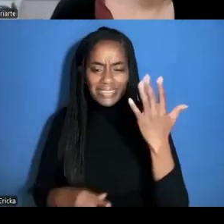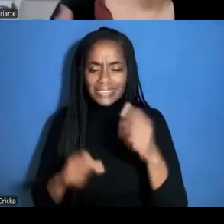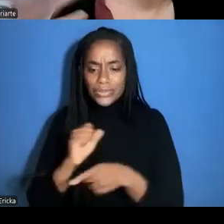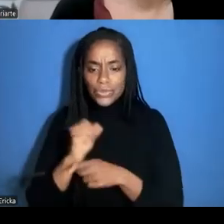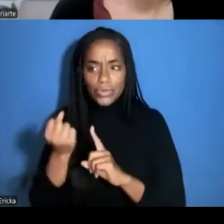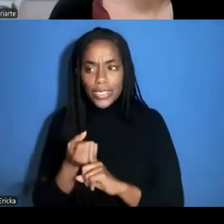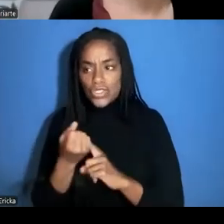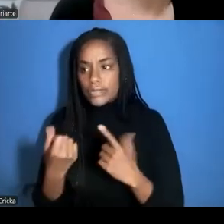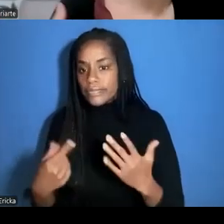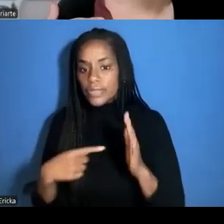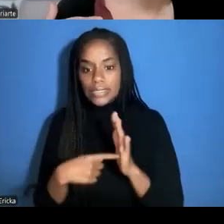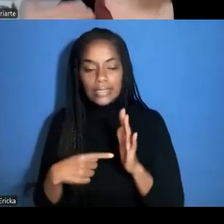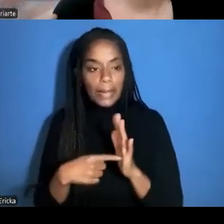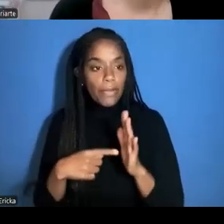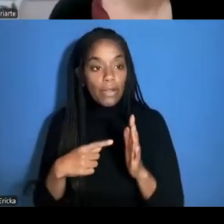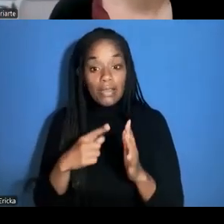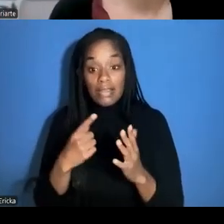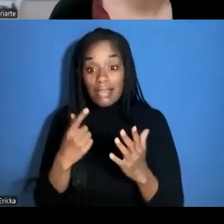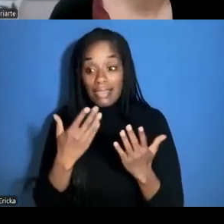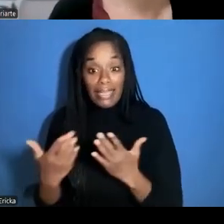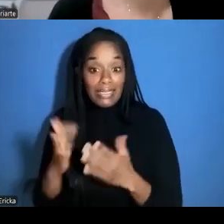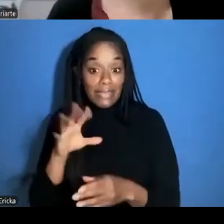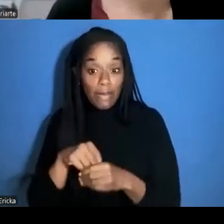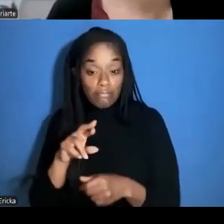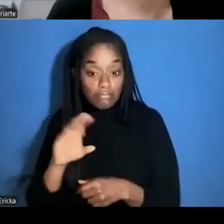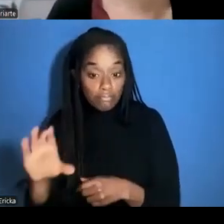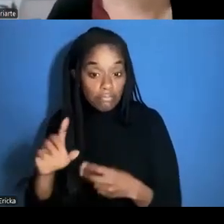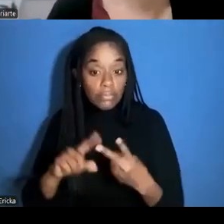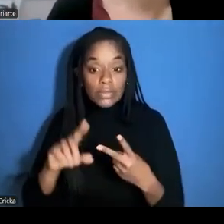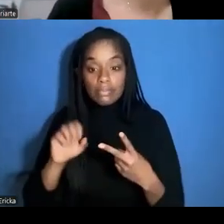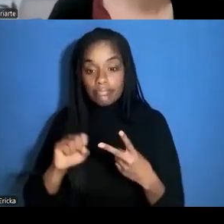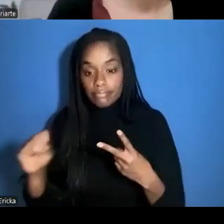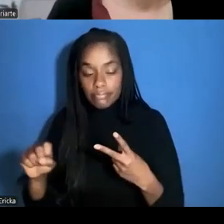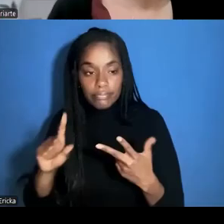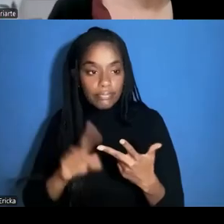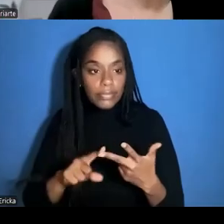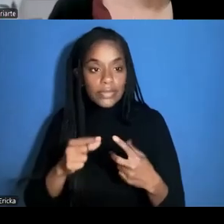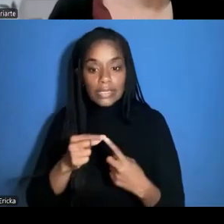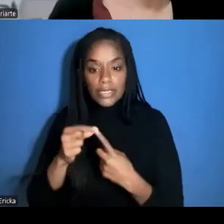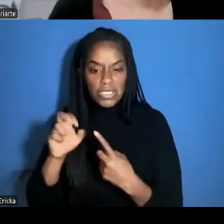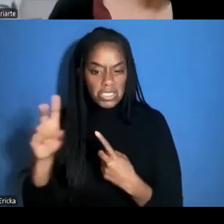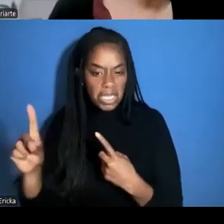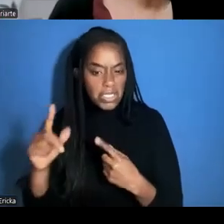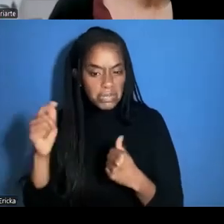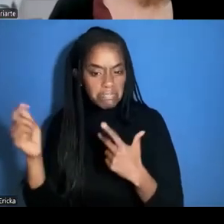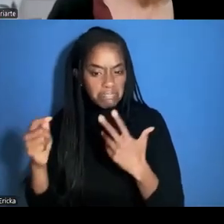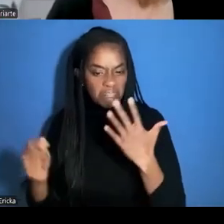involving regional centers, social security, special education, etc.. So those are the resources.